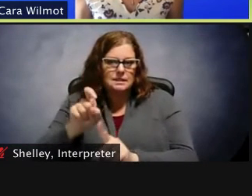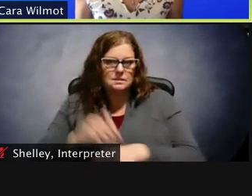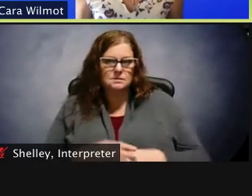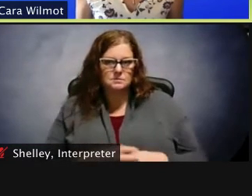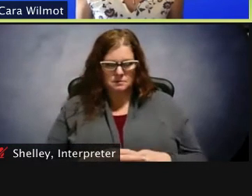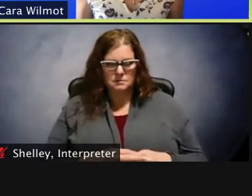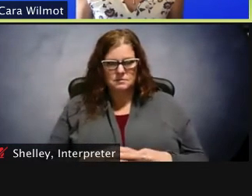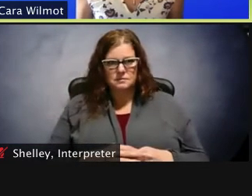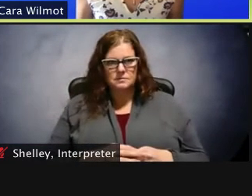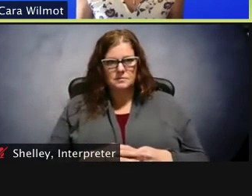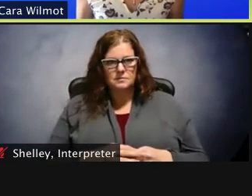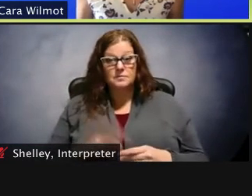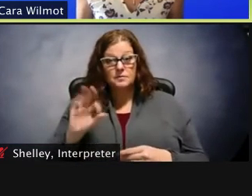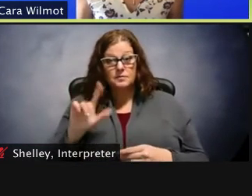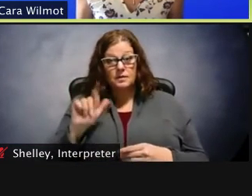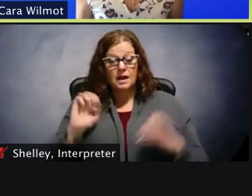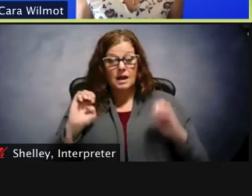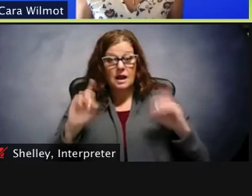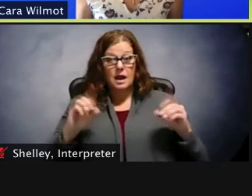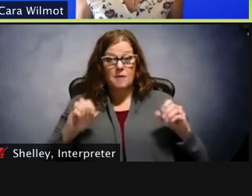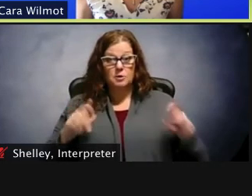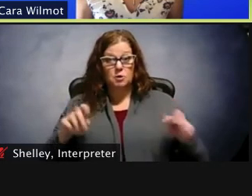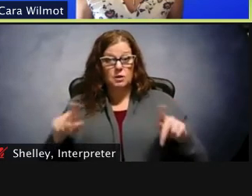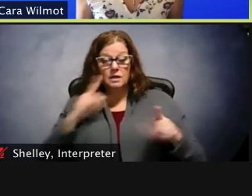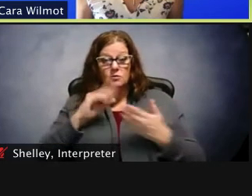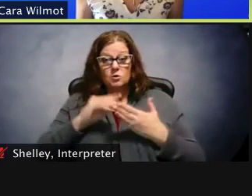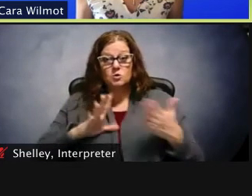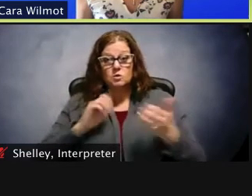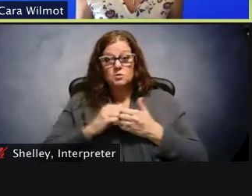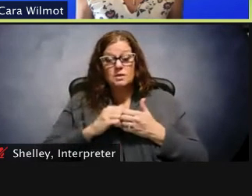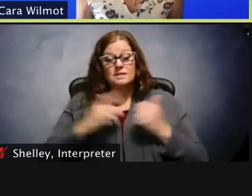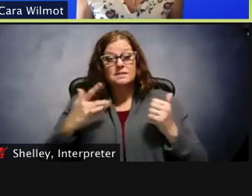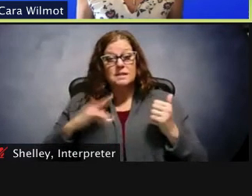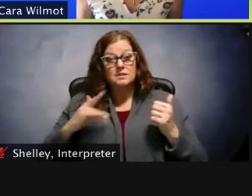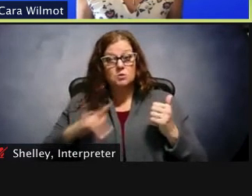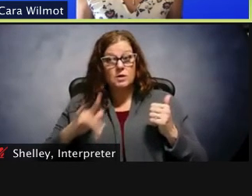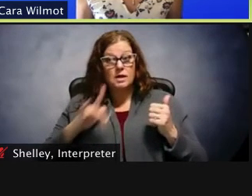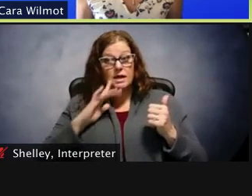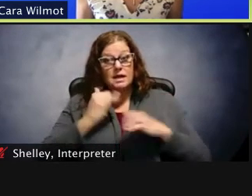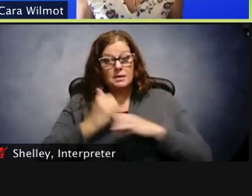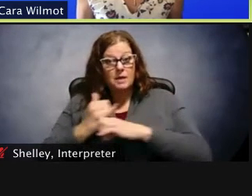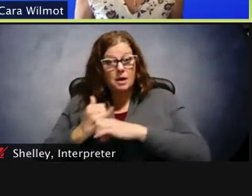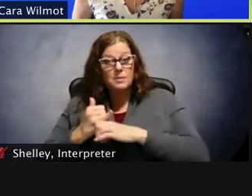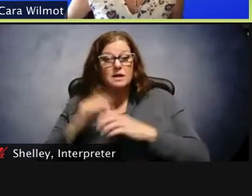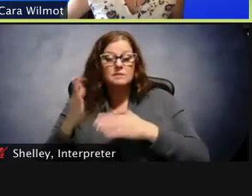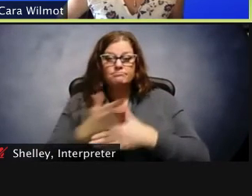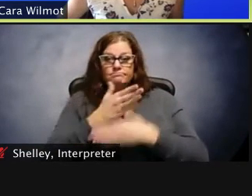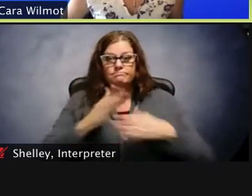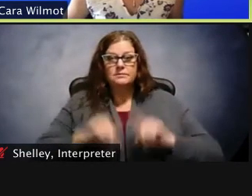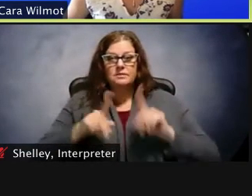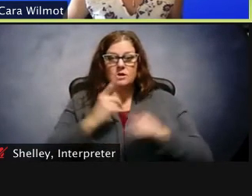The Florida’s Educational Opportunities for Students with Sensory Impairments shows the continuum of different types of Deaf Hard of Hearing Services.